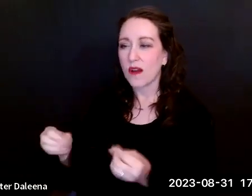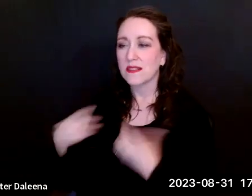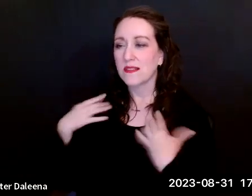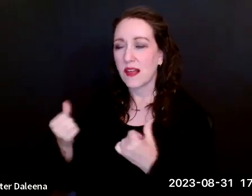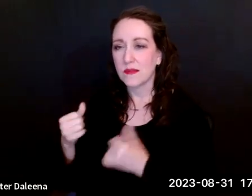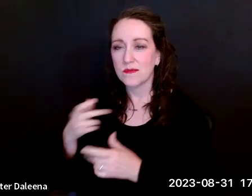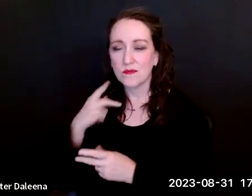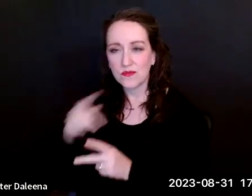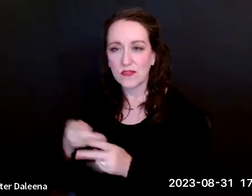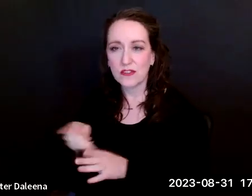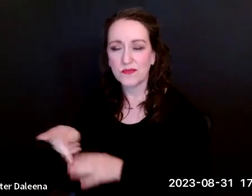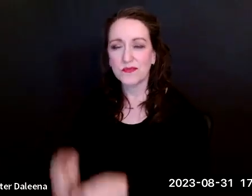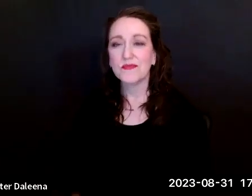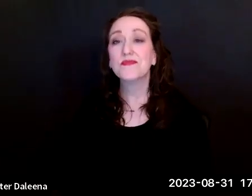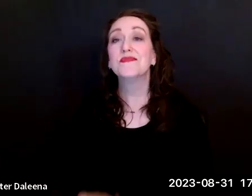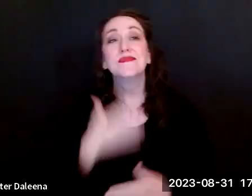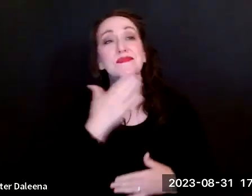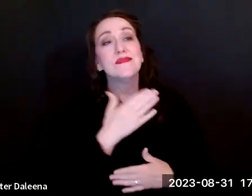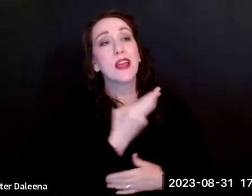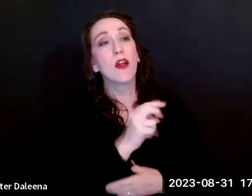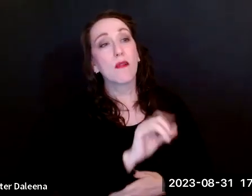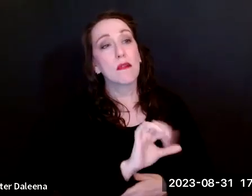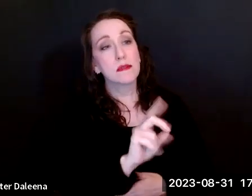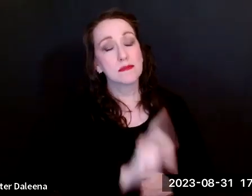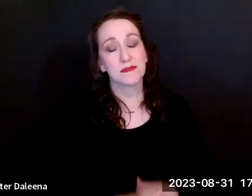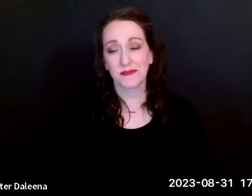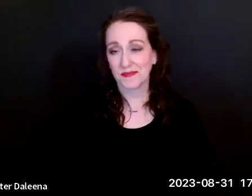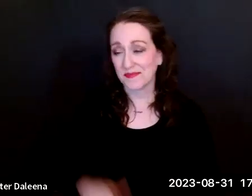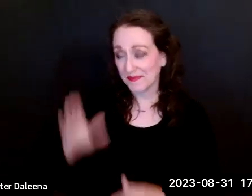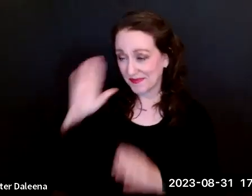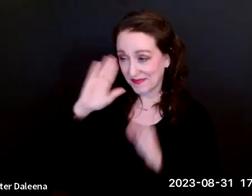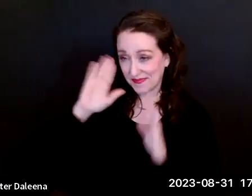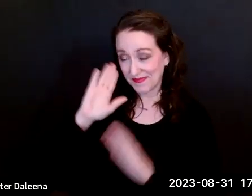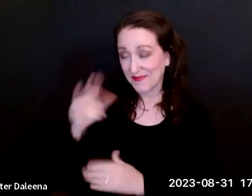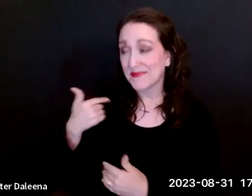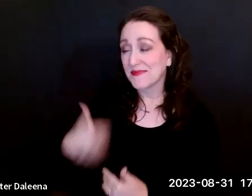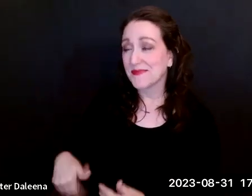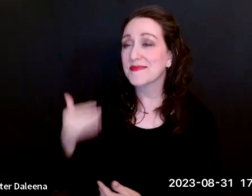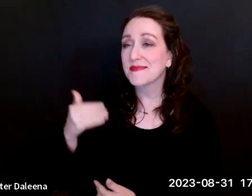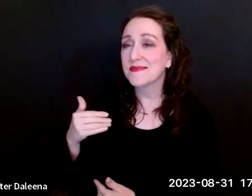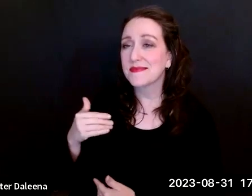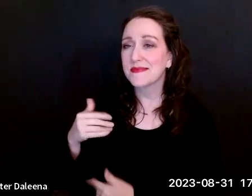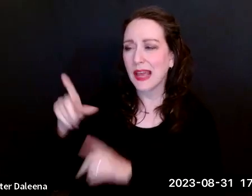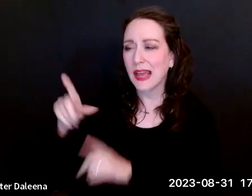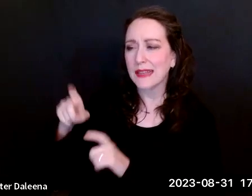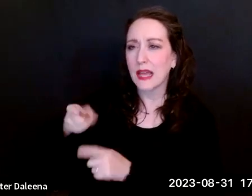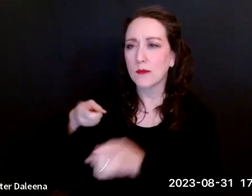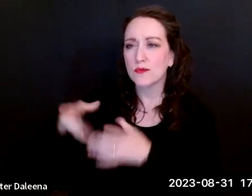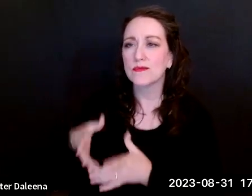thank you Shauna and Harold hello uh folks I'm the executive director of behavioral health programs